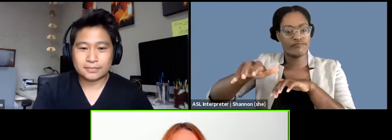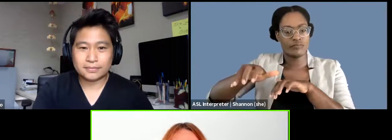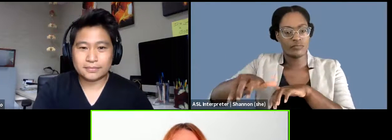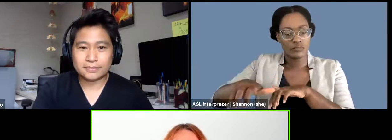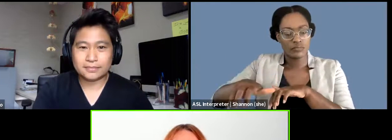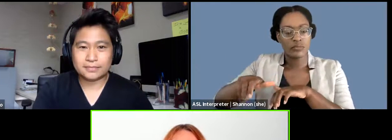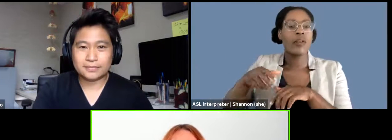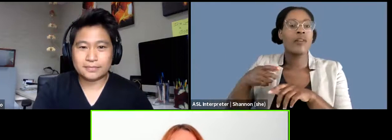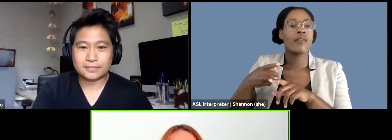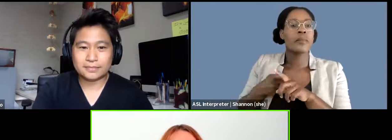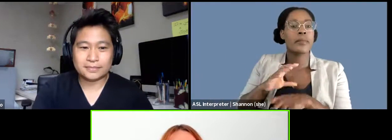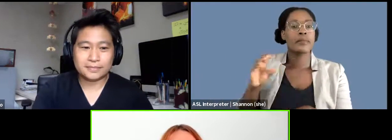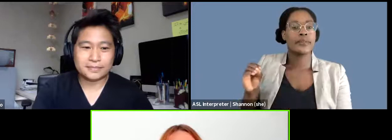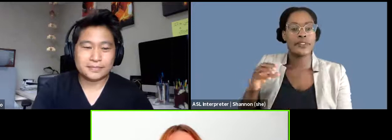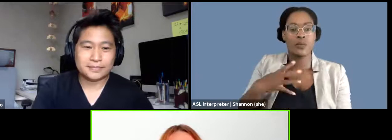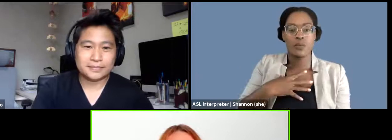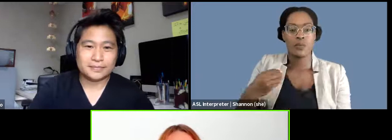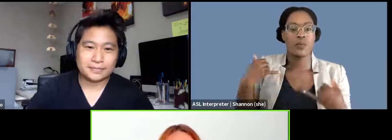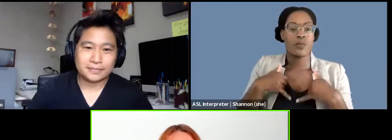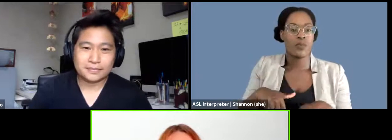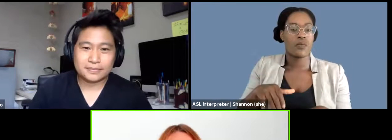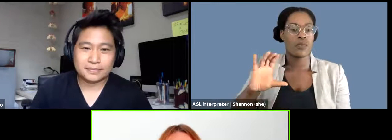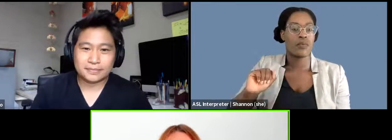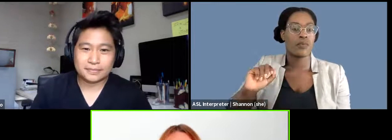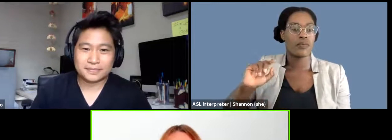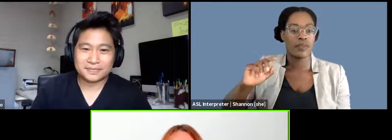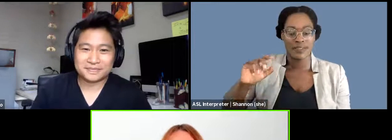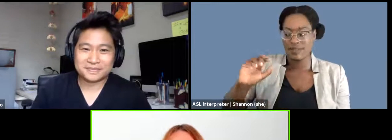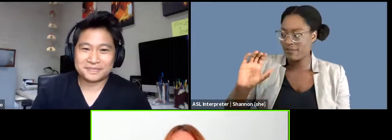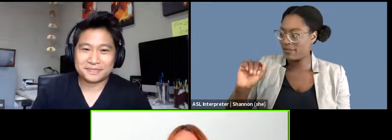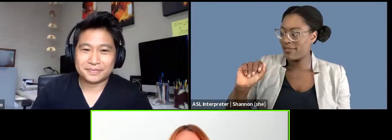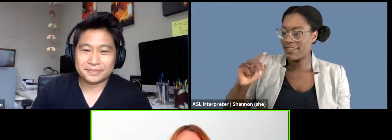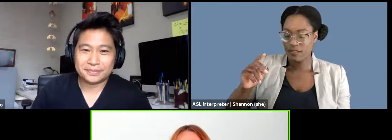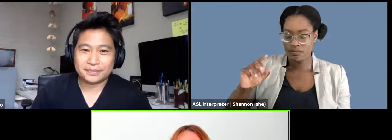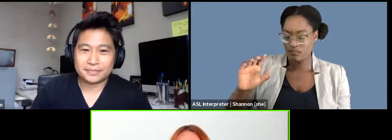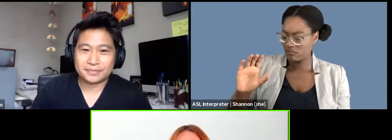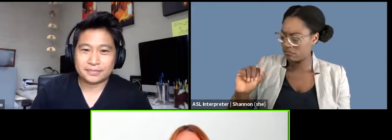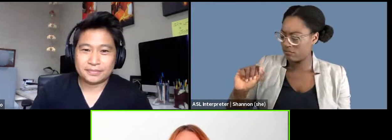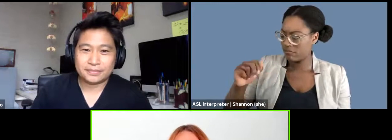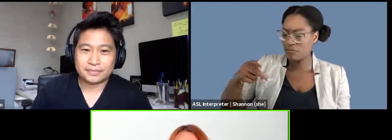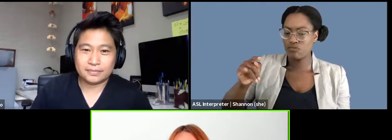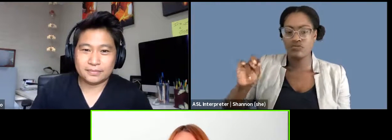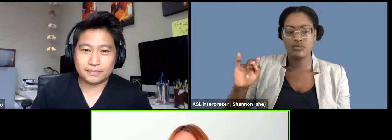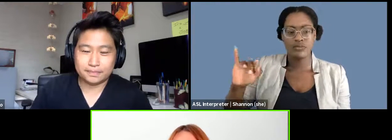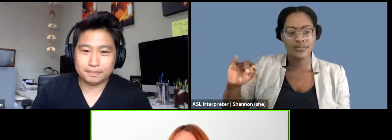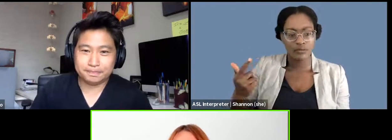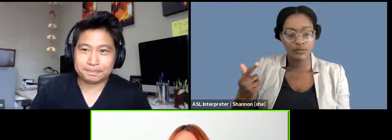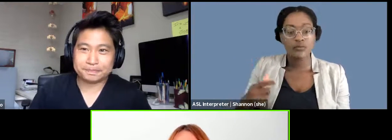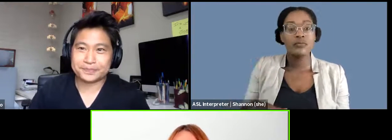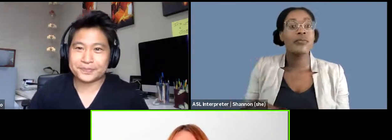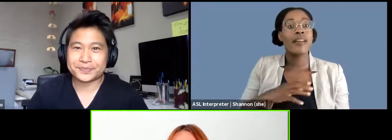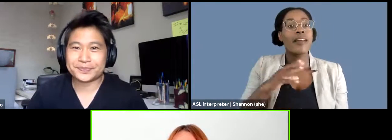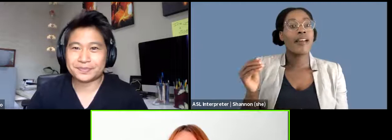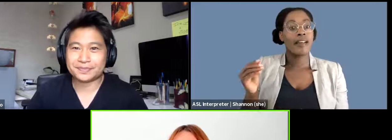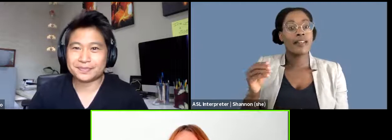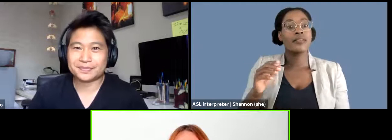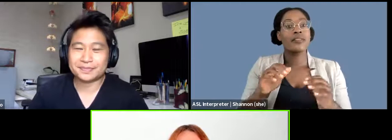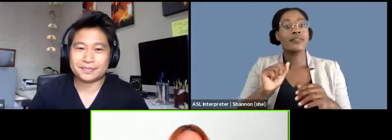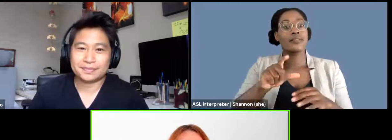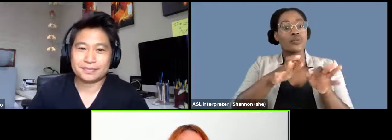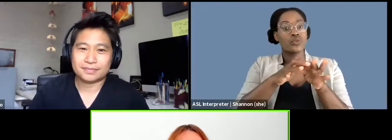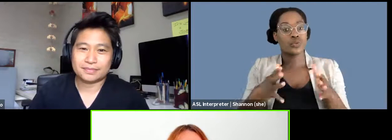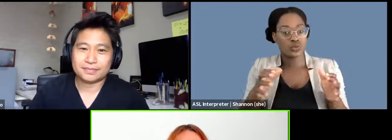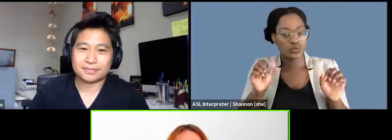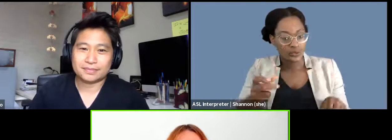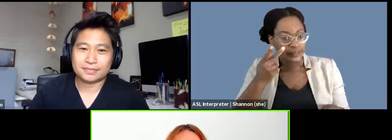would like. We also have interpreters sponsored by Interpreter-Now. ASL interpreters. They will be